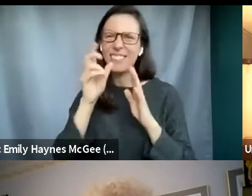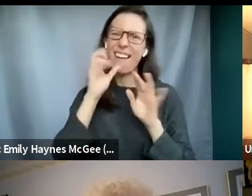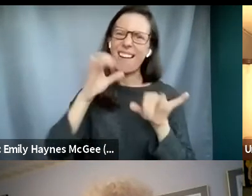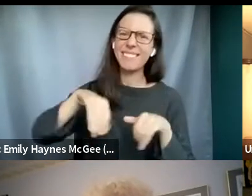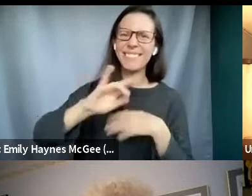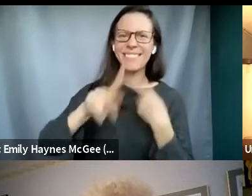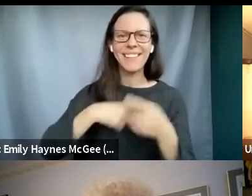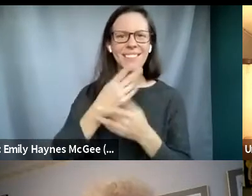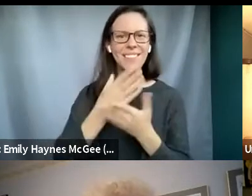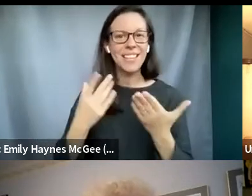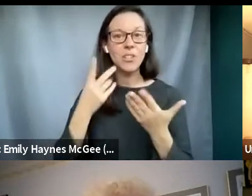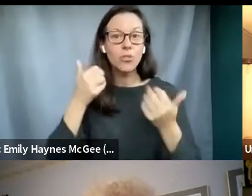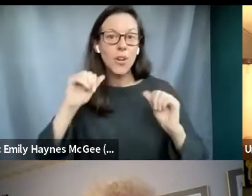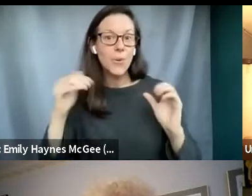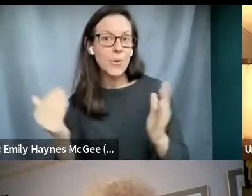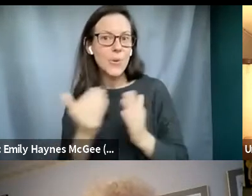that are experimental.